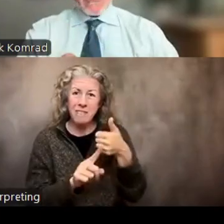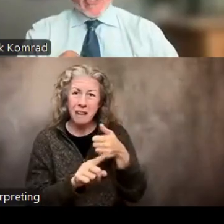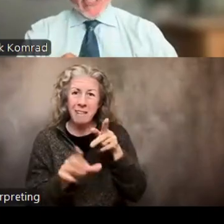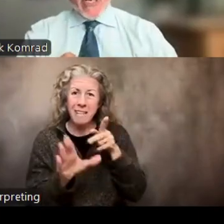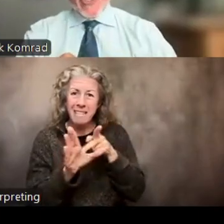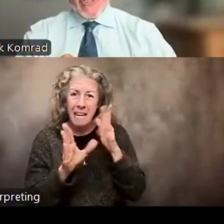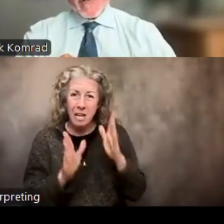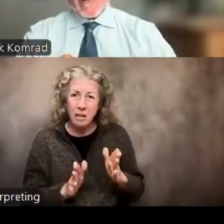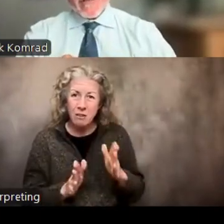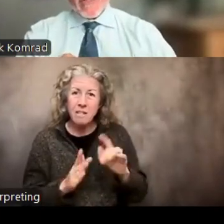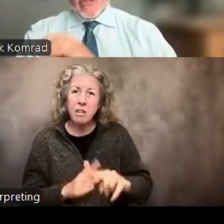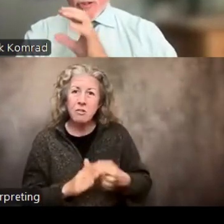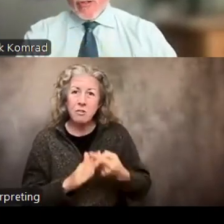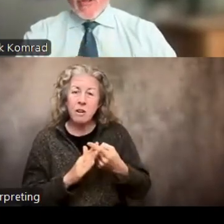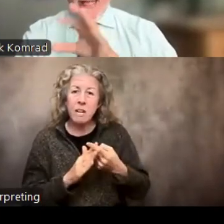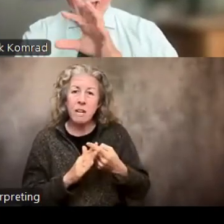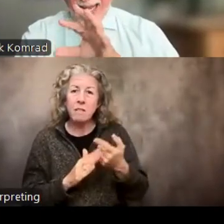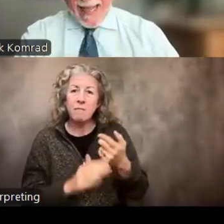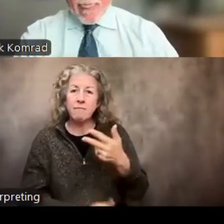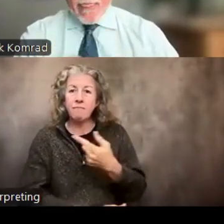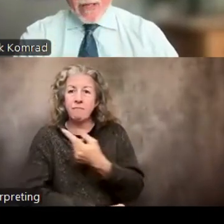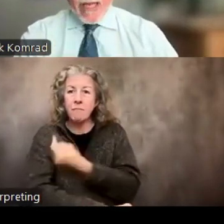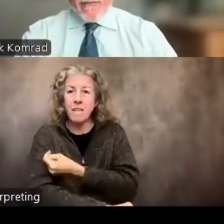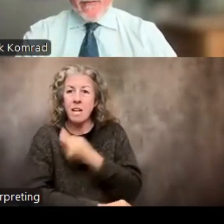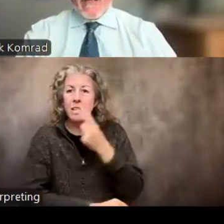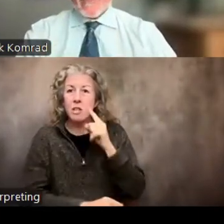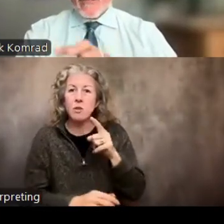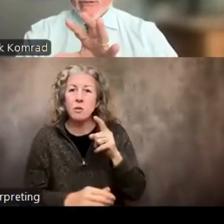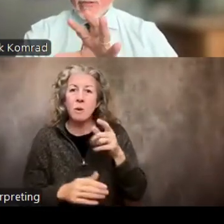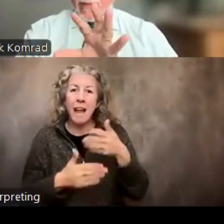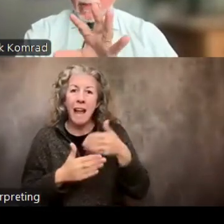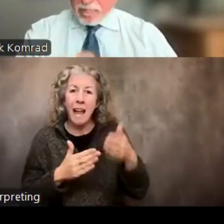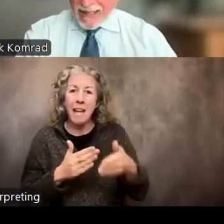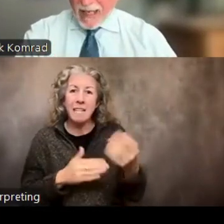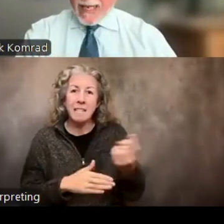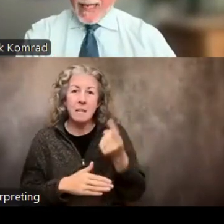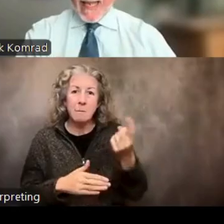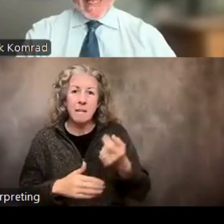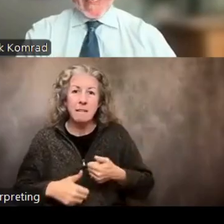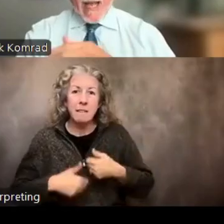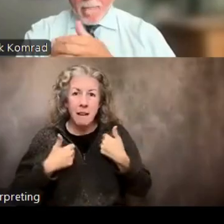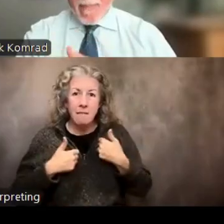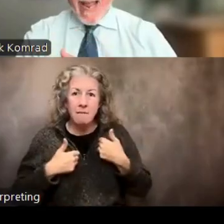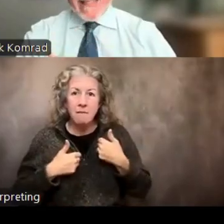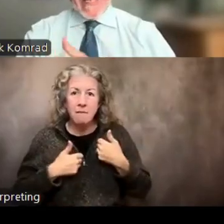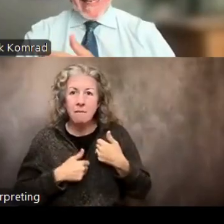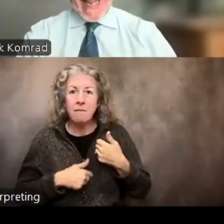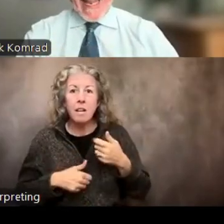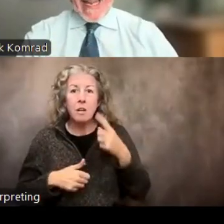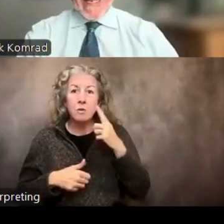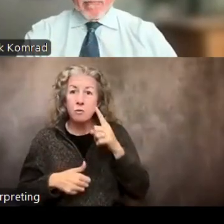injection to end the life to comply and abet and aid and